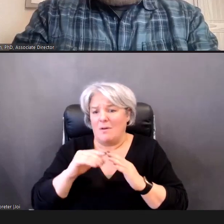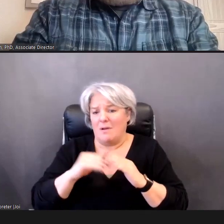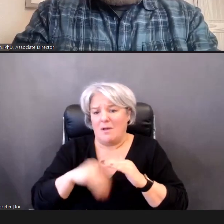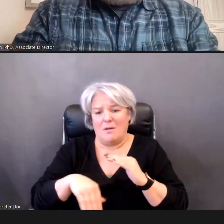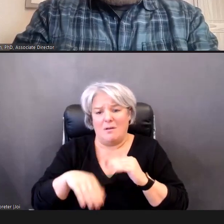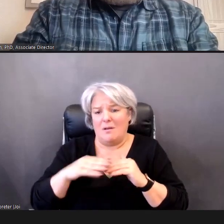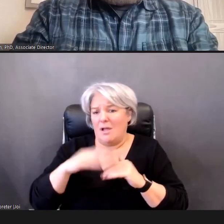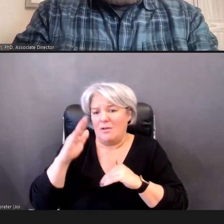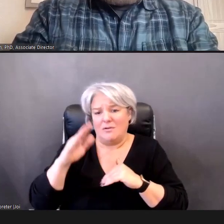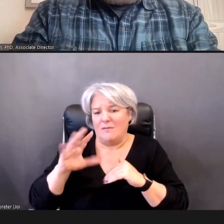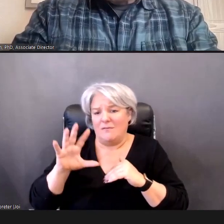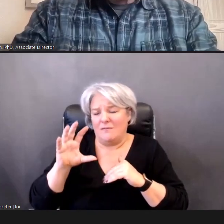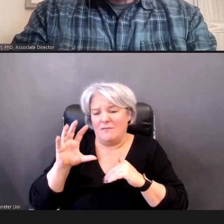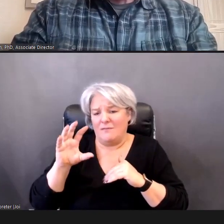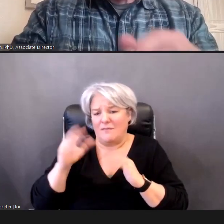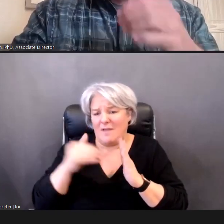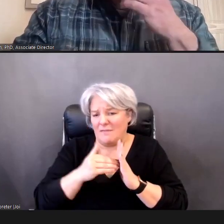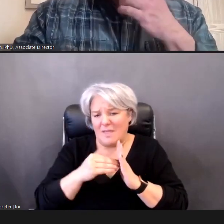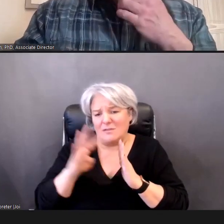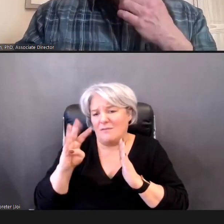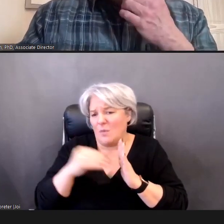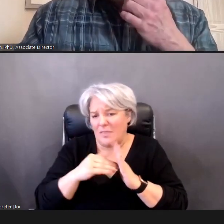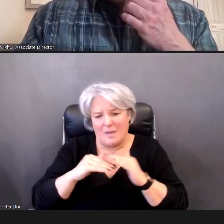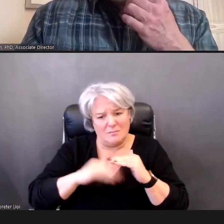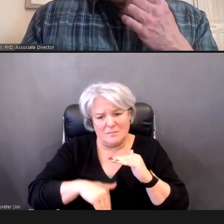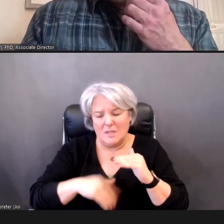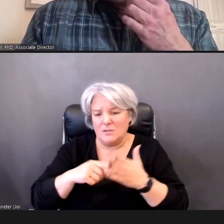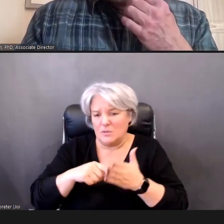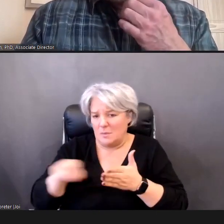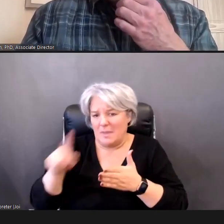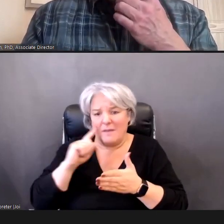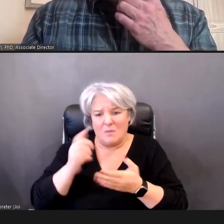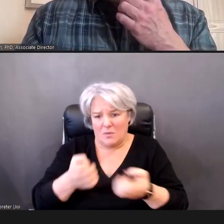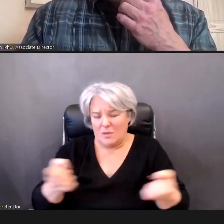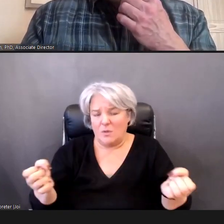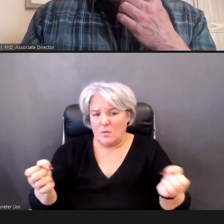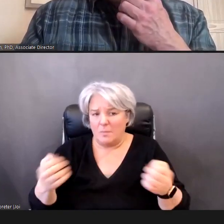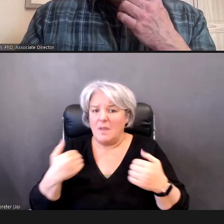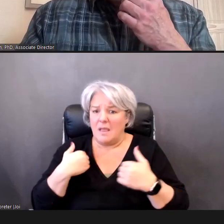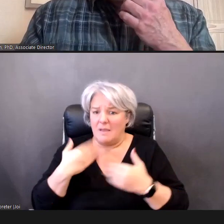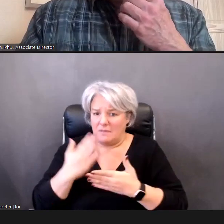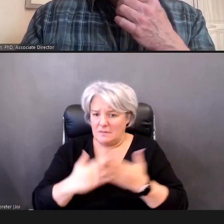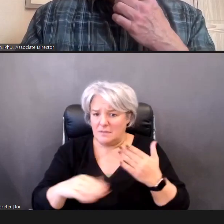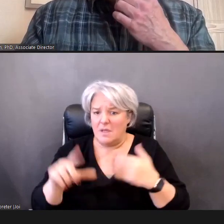$5,000 or $4,000 to pay for the